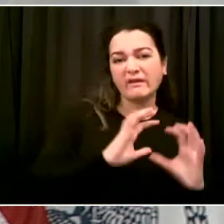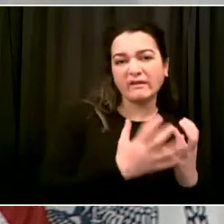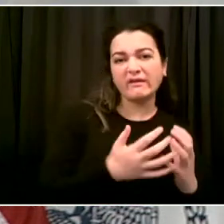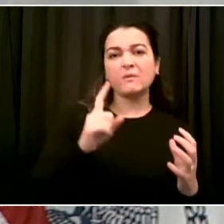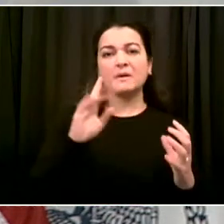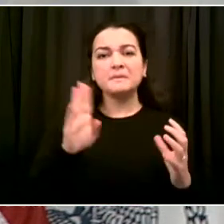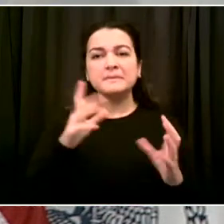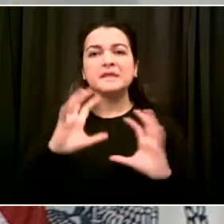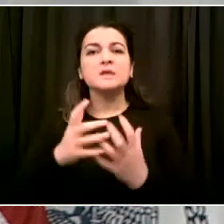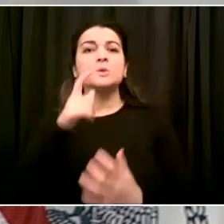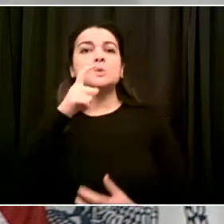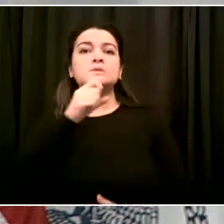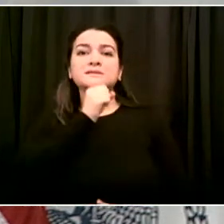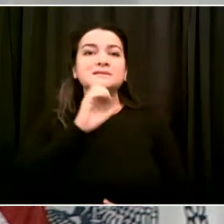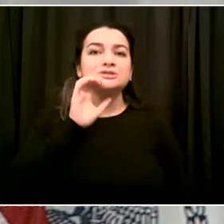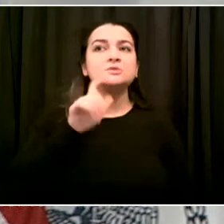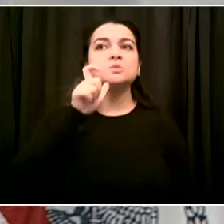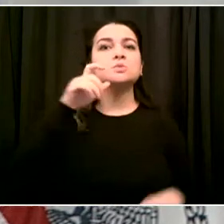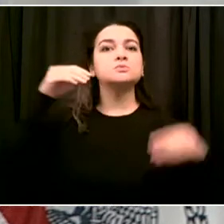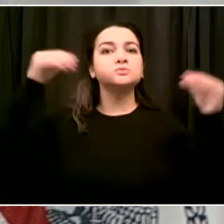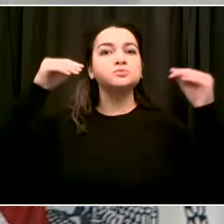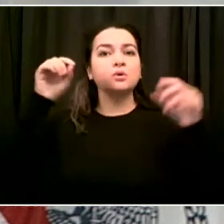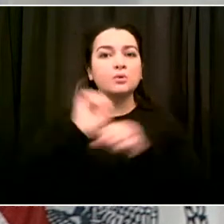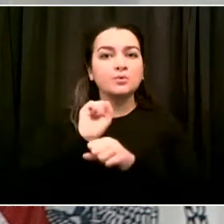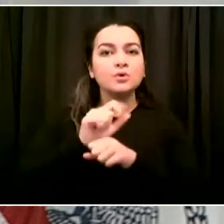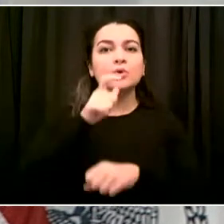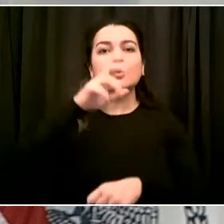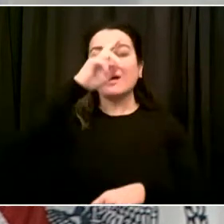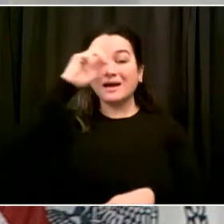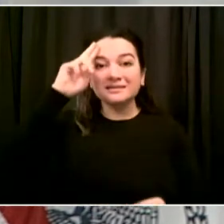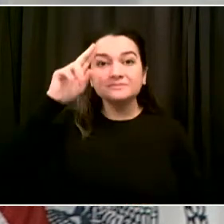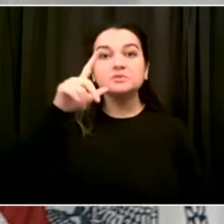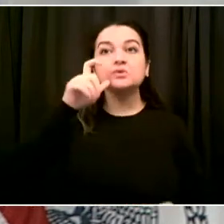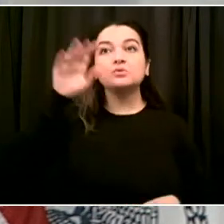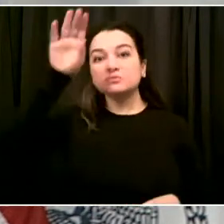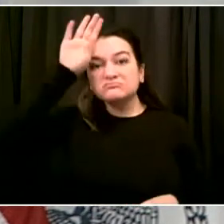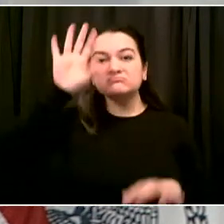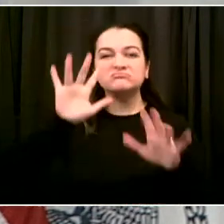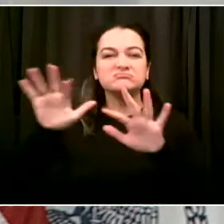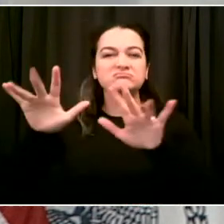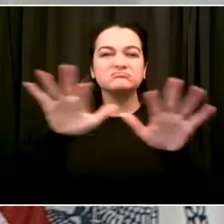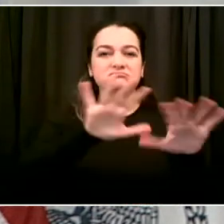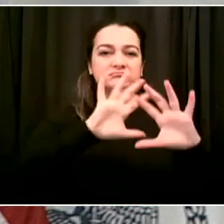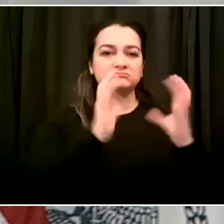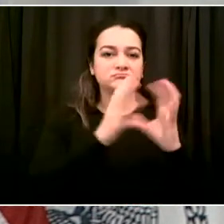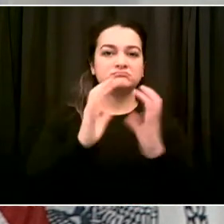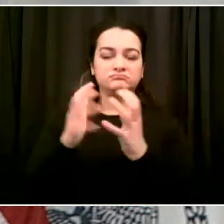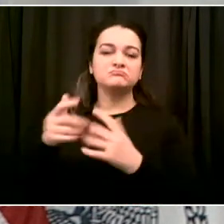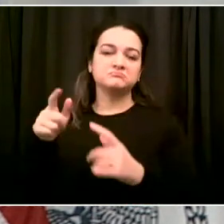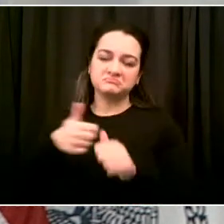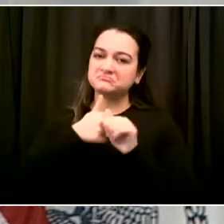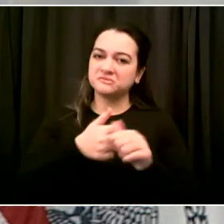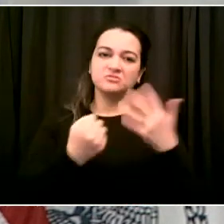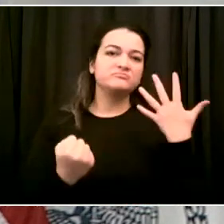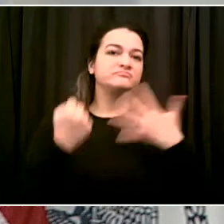NEIGHBORHOOD, WHO PROTECT ALL OF US, THINK ABOUT THE FOLKS IN THE GROCERY STORE, THE FOLKS IN